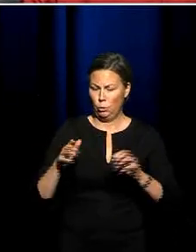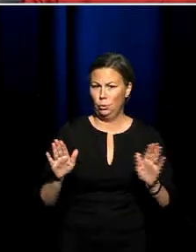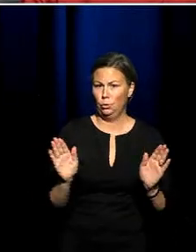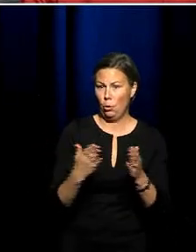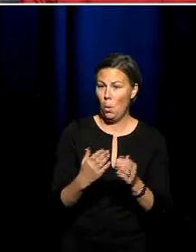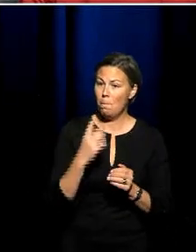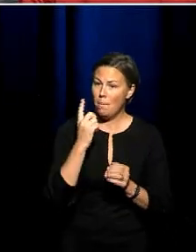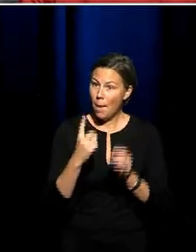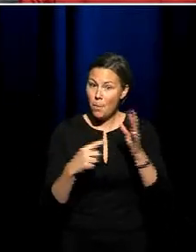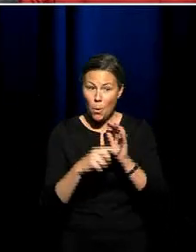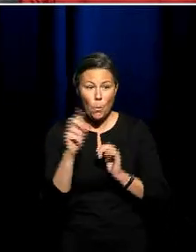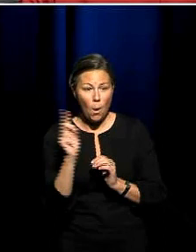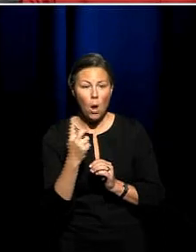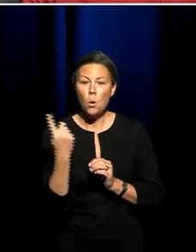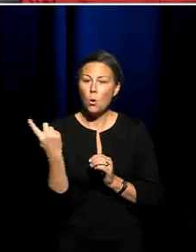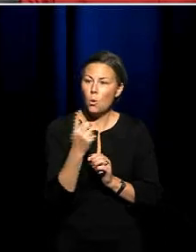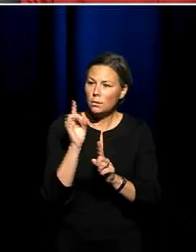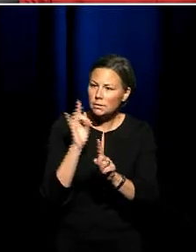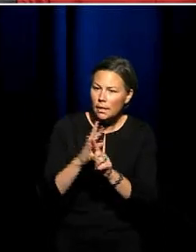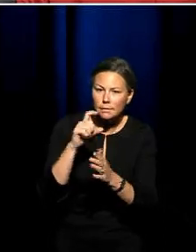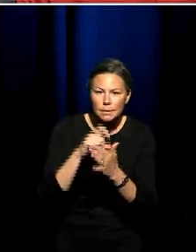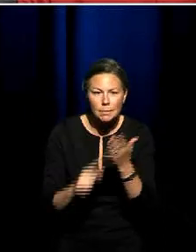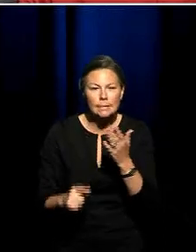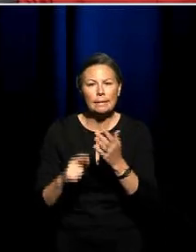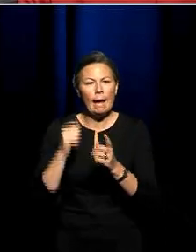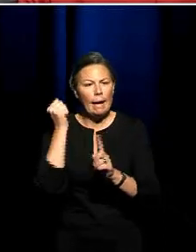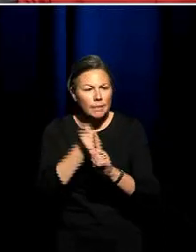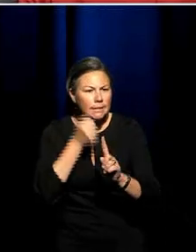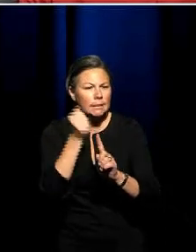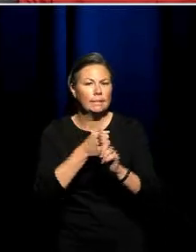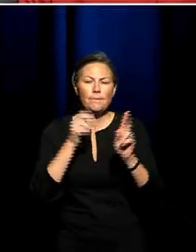their families and carers, disability advocacy groups, individual advocates and